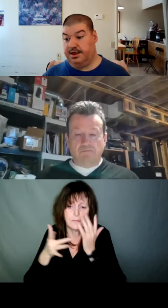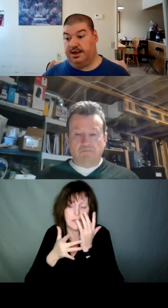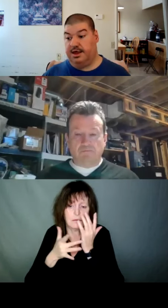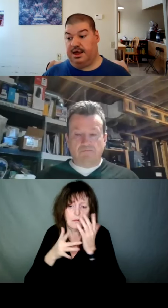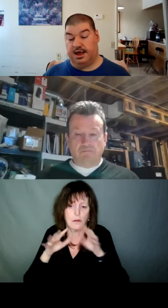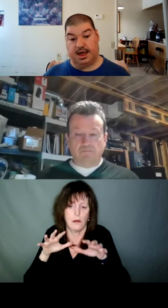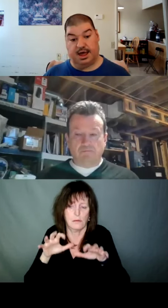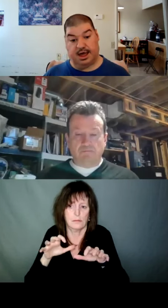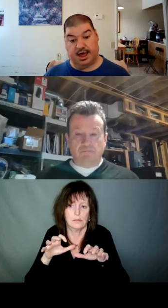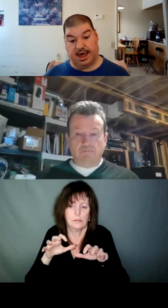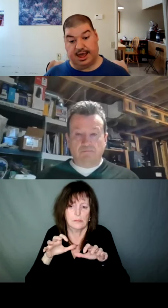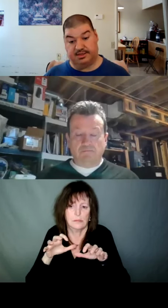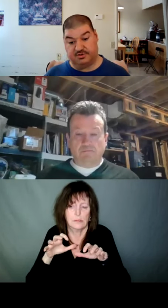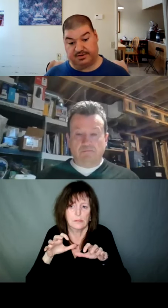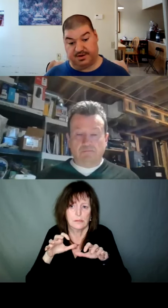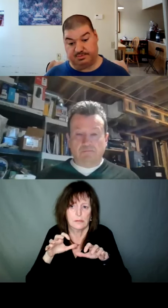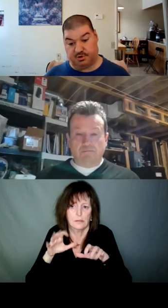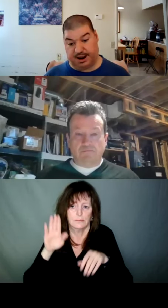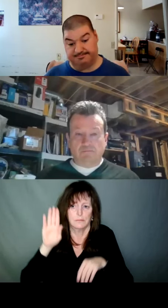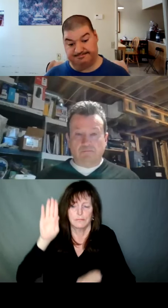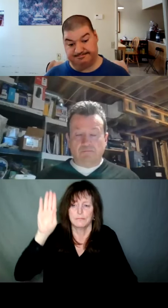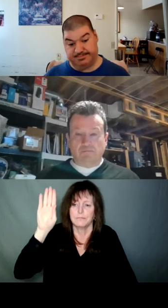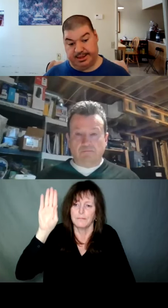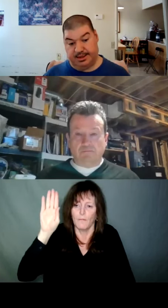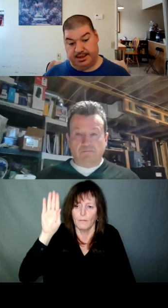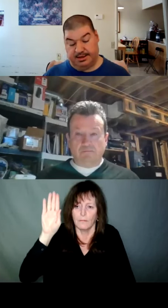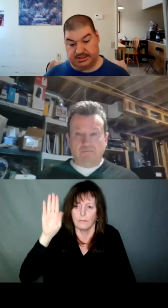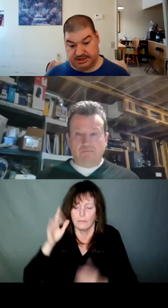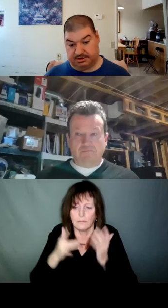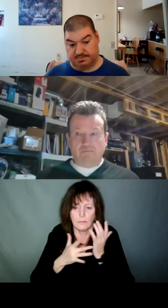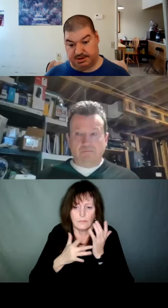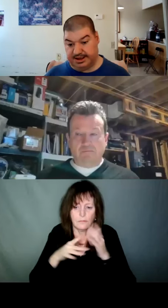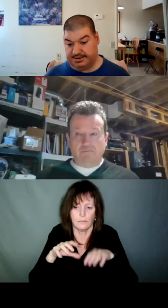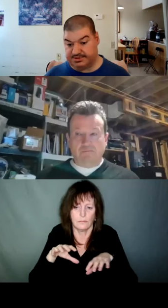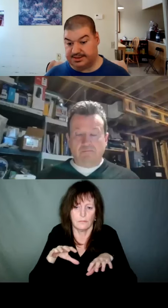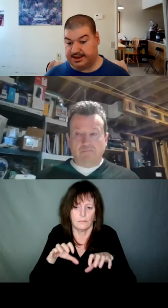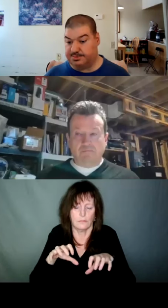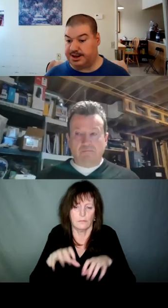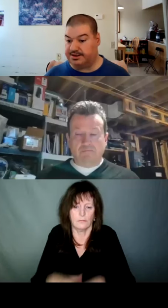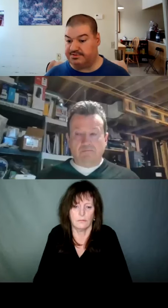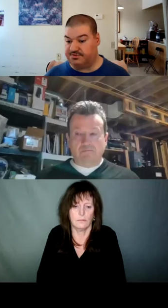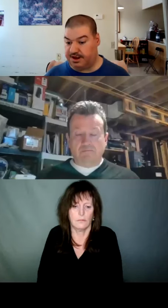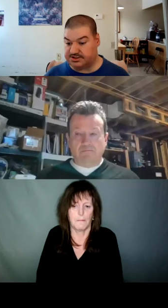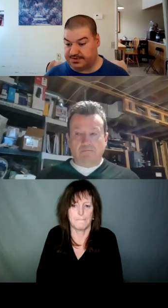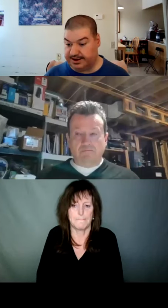and pairing with disability network .